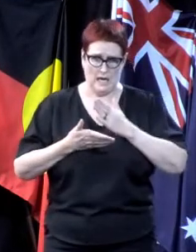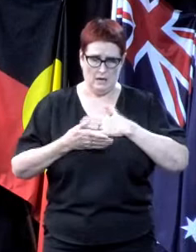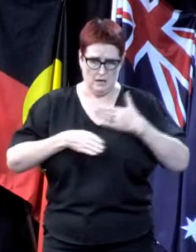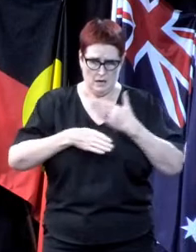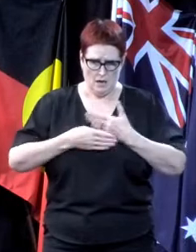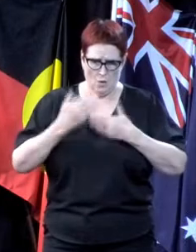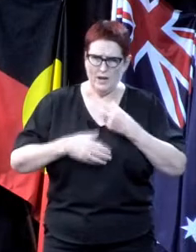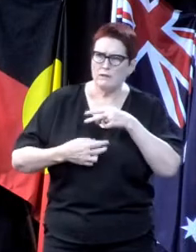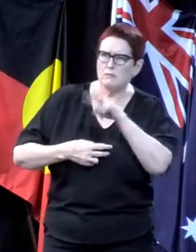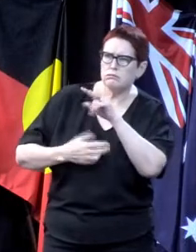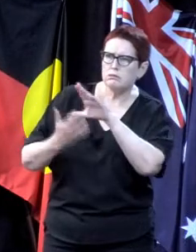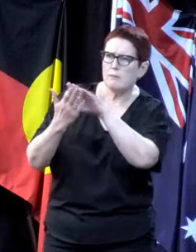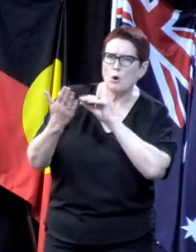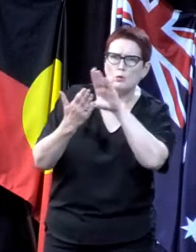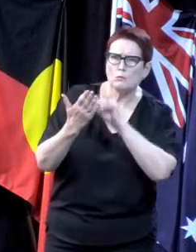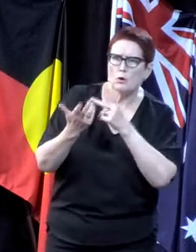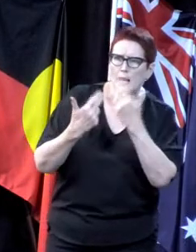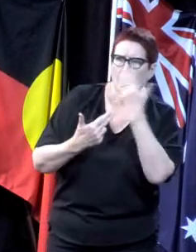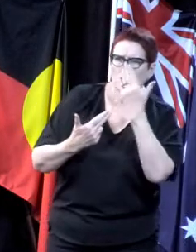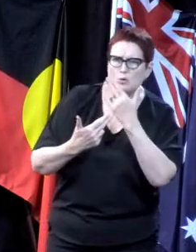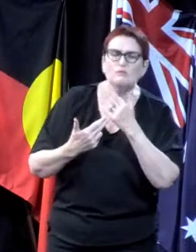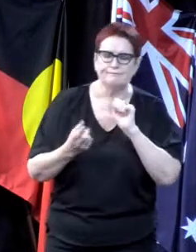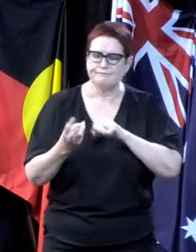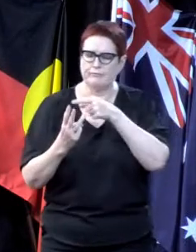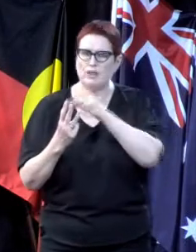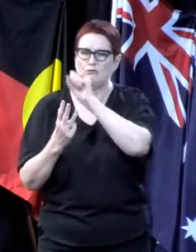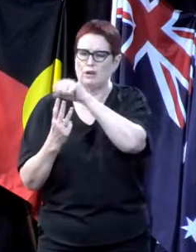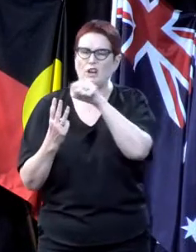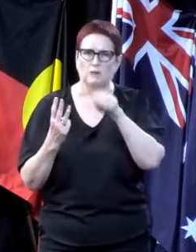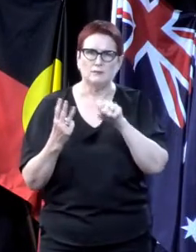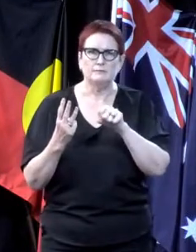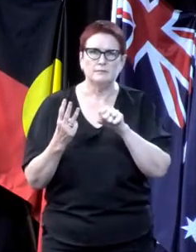OK, so, for the record, everybody's agreeing with that proposition.